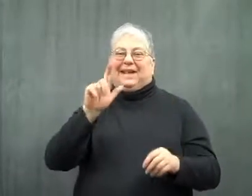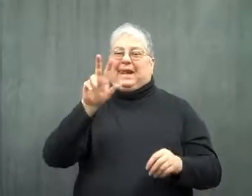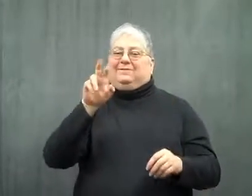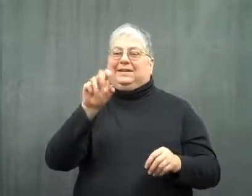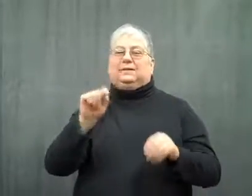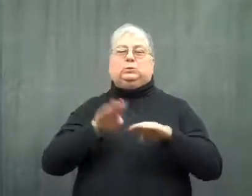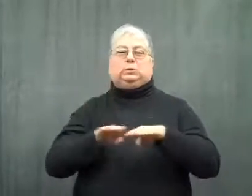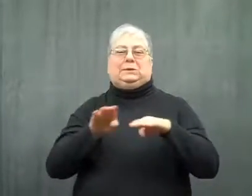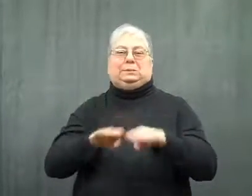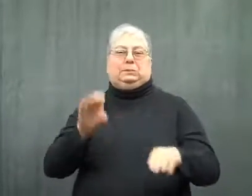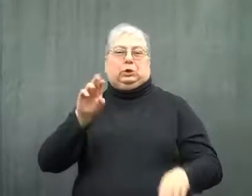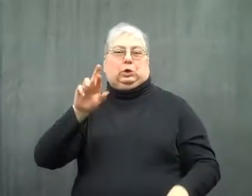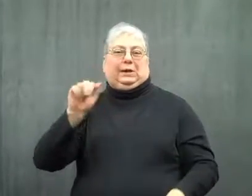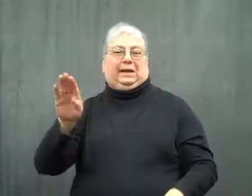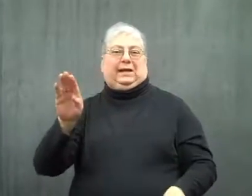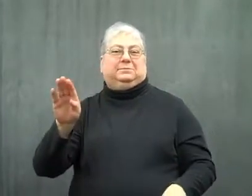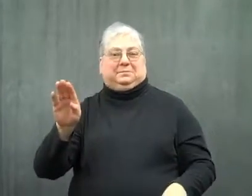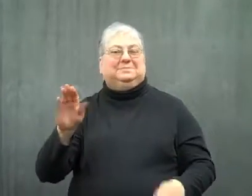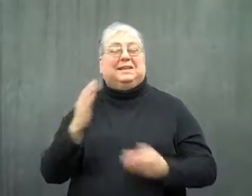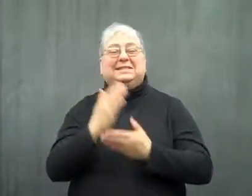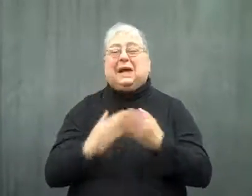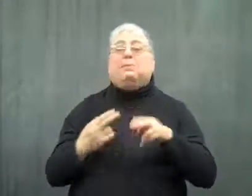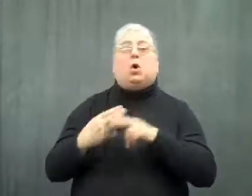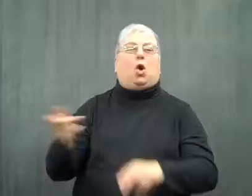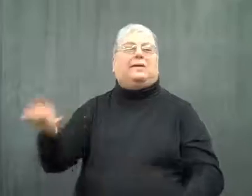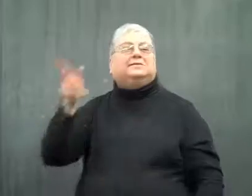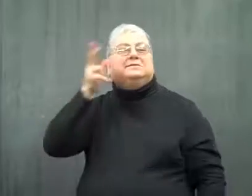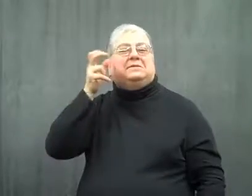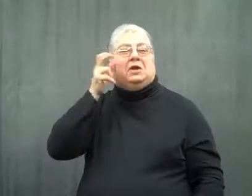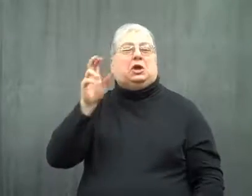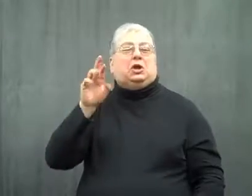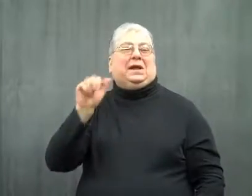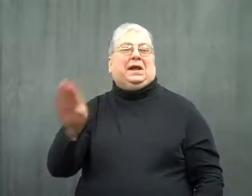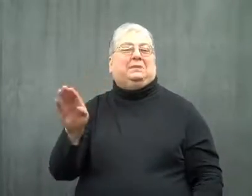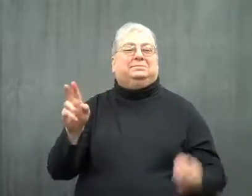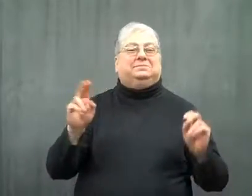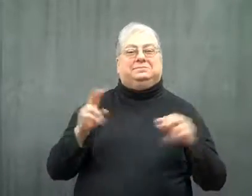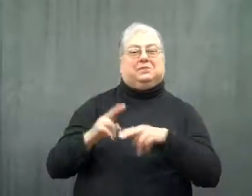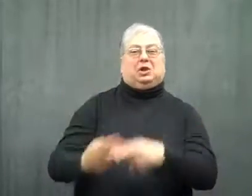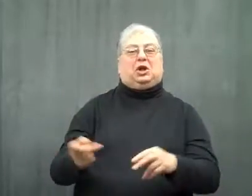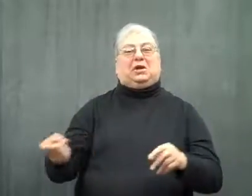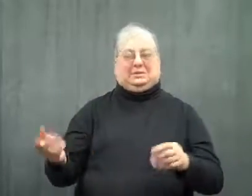They were Velvet swimming crabs, also known as devil crabs.